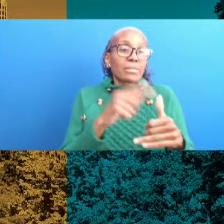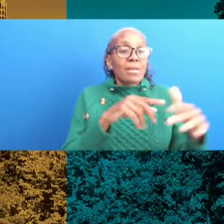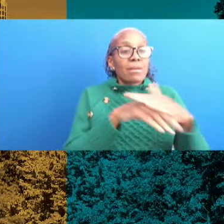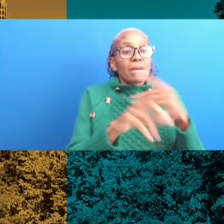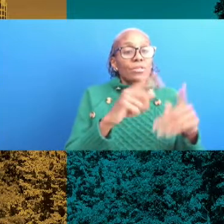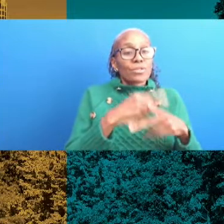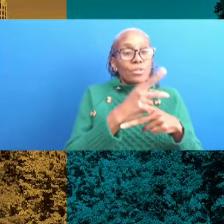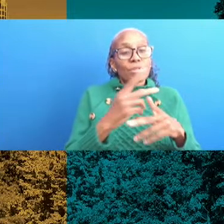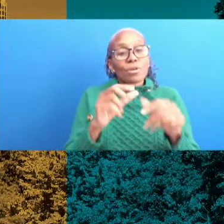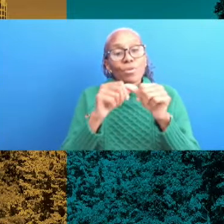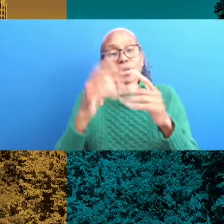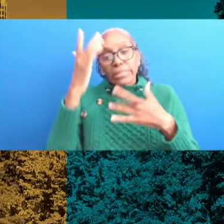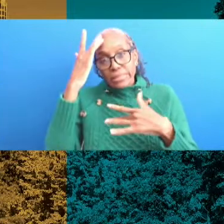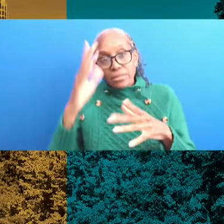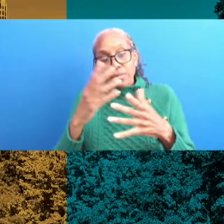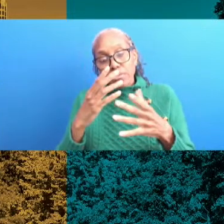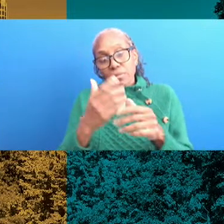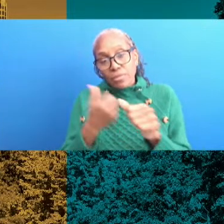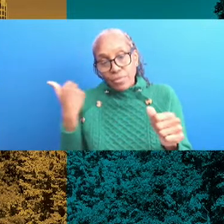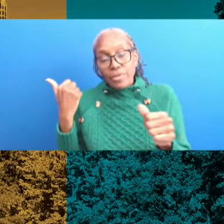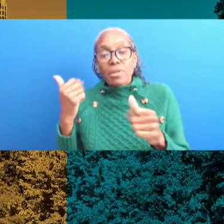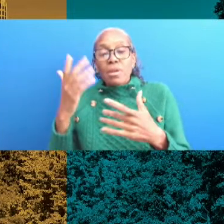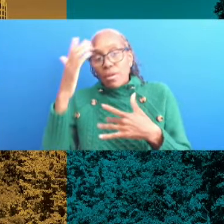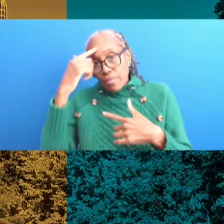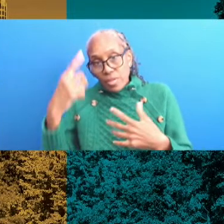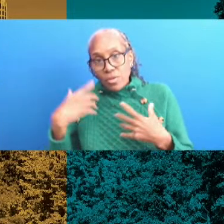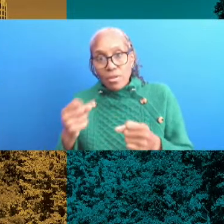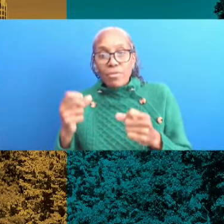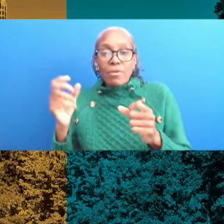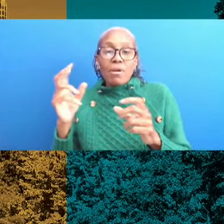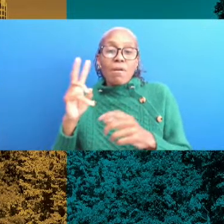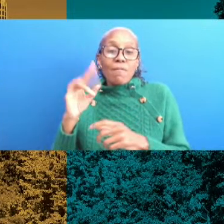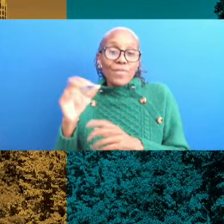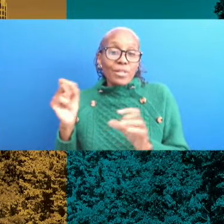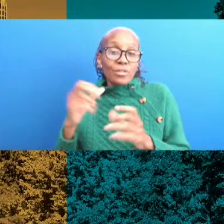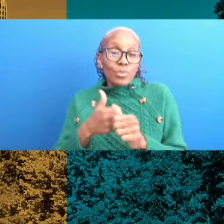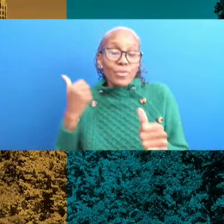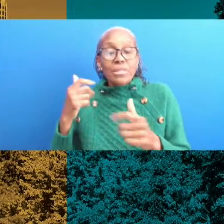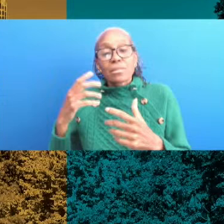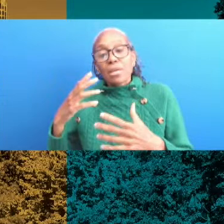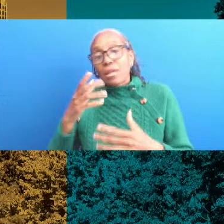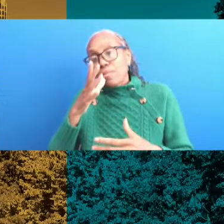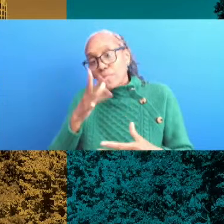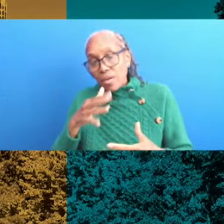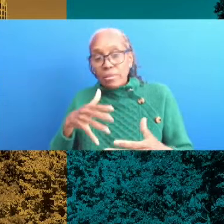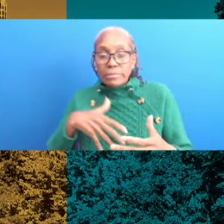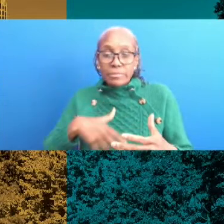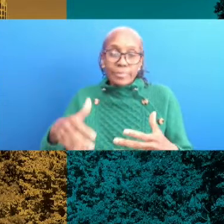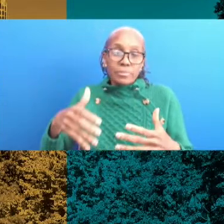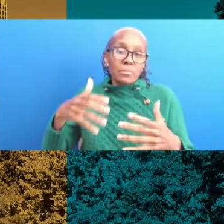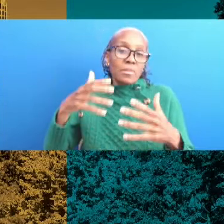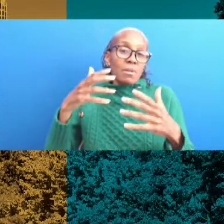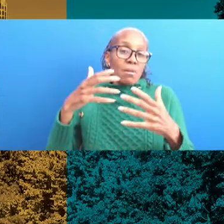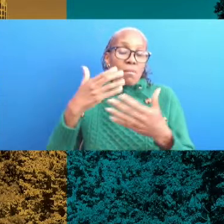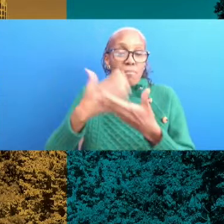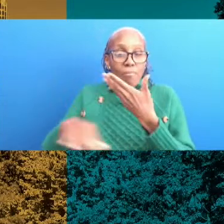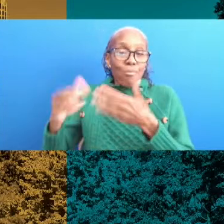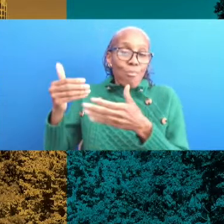IMPROVEMENT PLAN THERE ARE FIVE PRIORITIES ACCESS TO CARE, CHRONIC DISEASE PREVENTION, MENTAL HEALTH, VIOLENCE